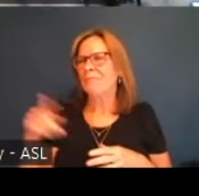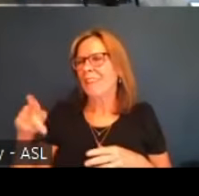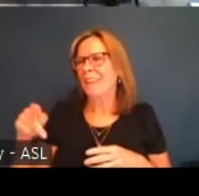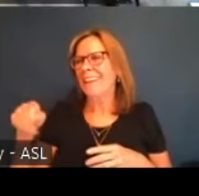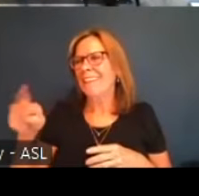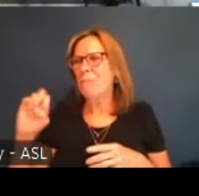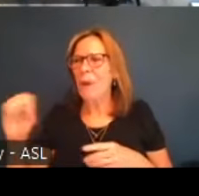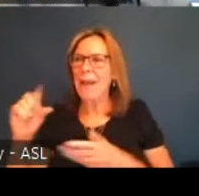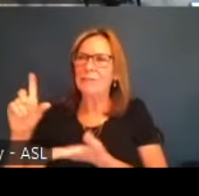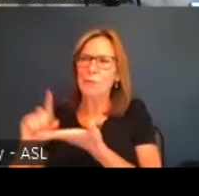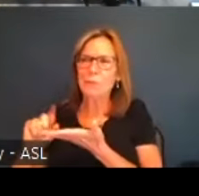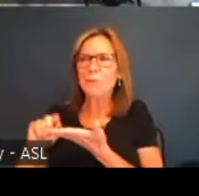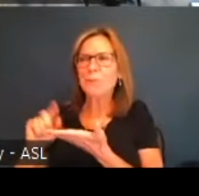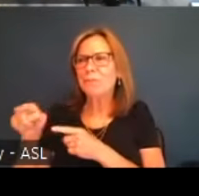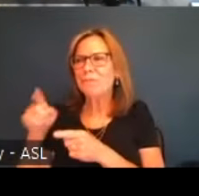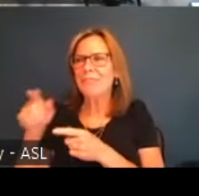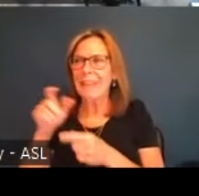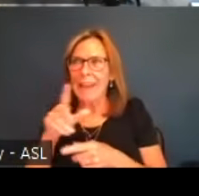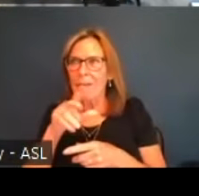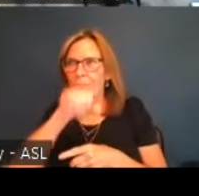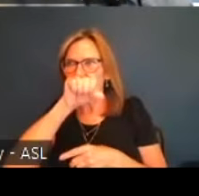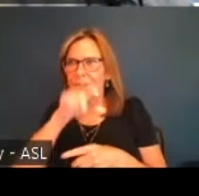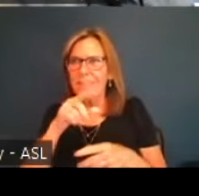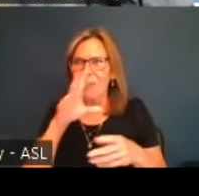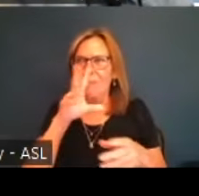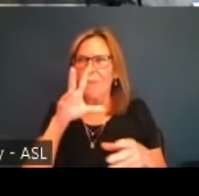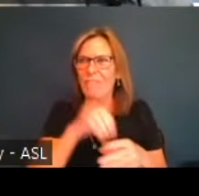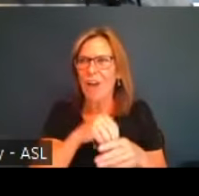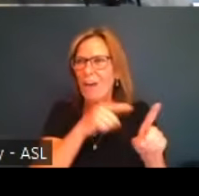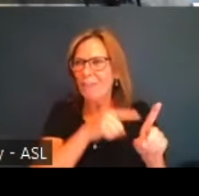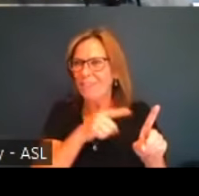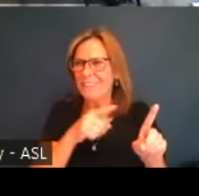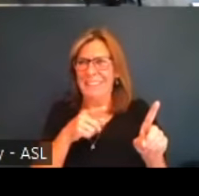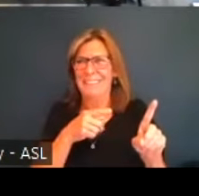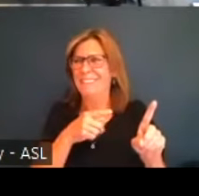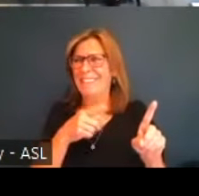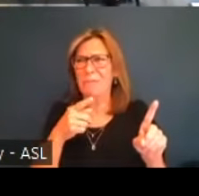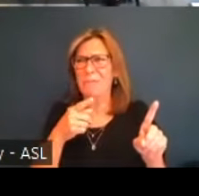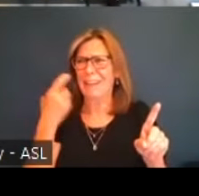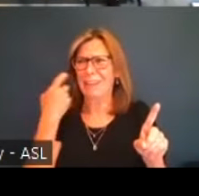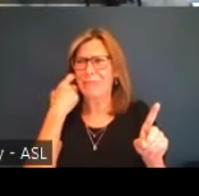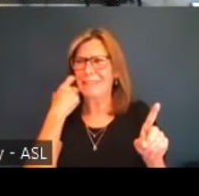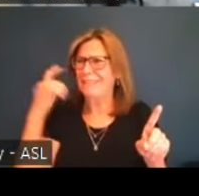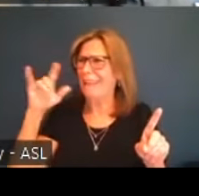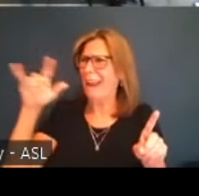think the New York post really loves to run with those stories, It becomes a problem